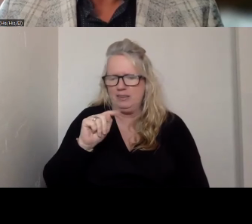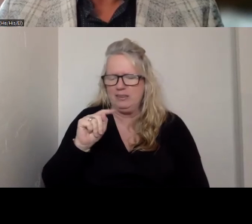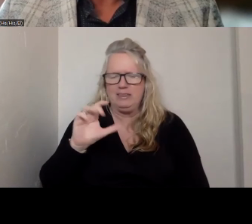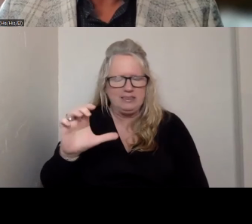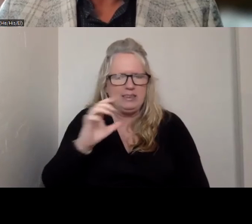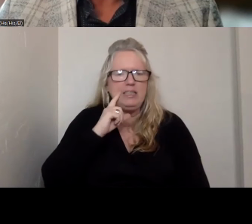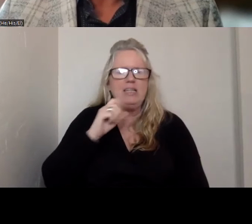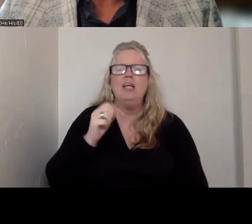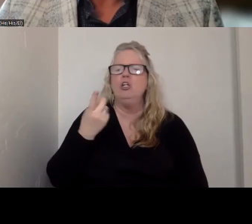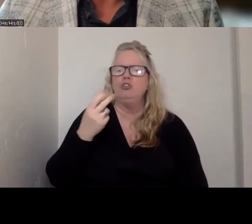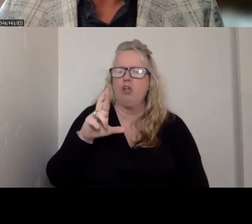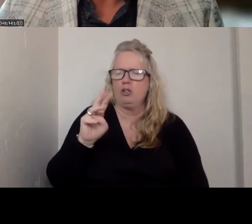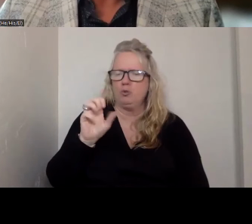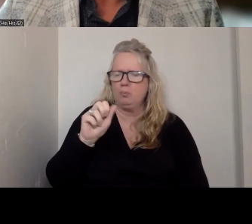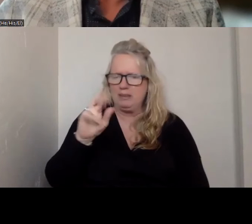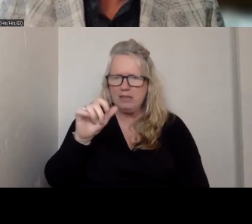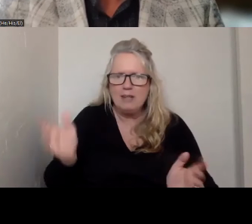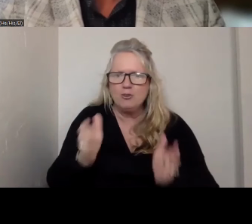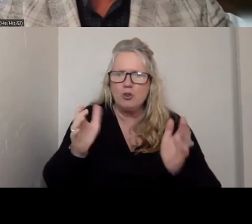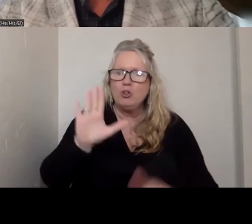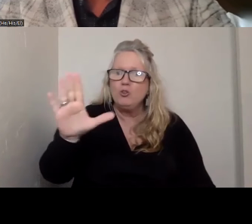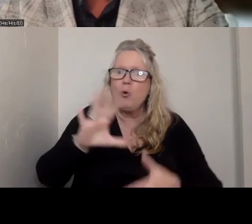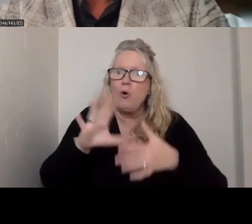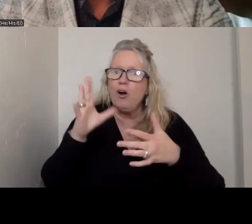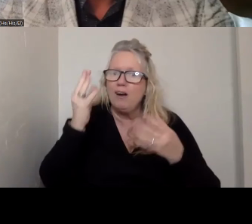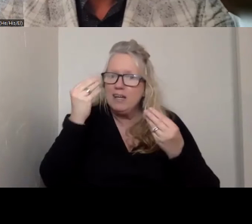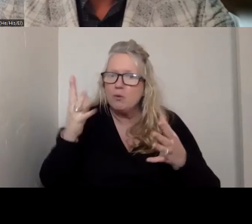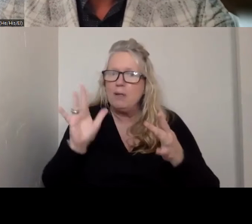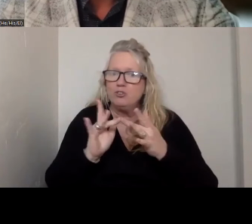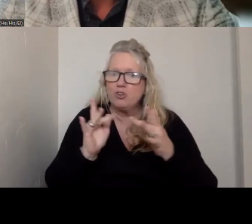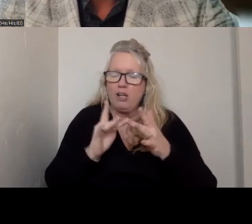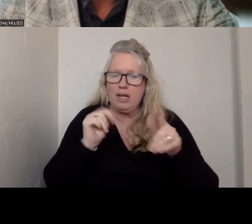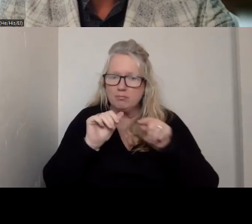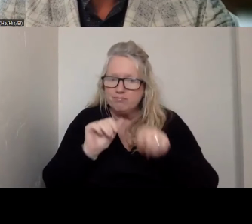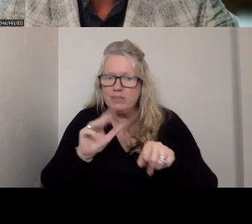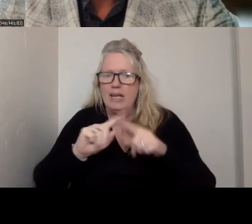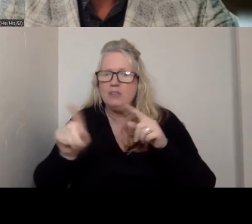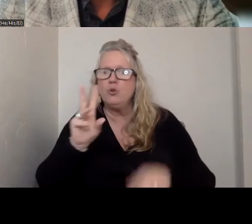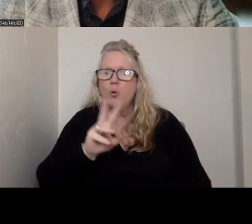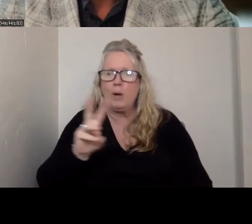DOCTOR MANCINI, YOU CAN PUT YOUR CONTACT IN HERE BECAUSE YOU ARE